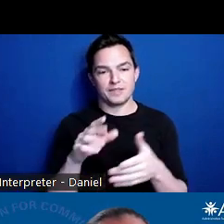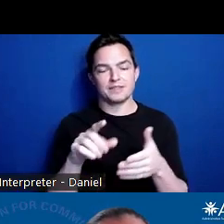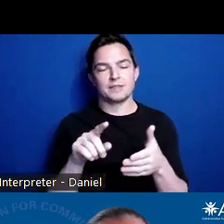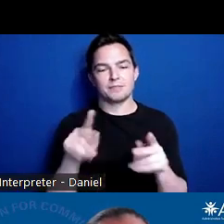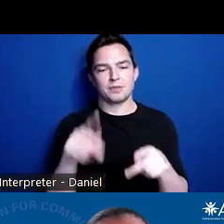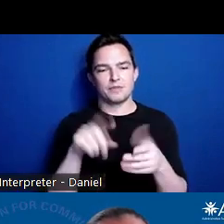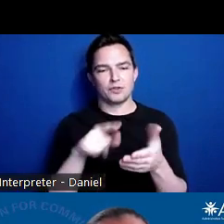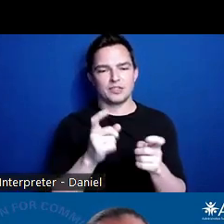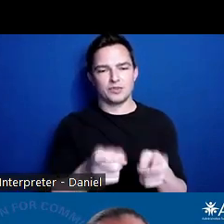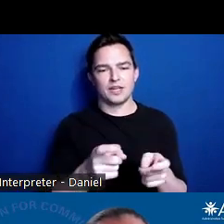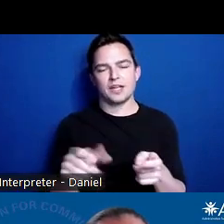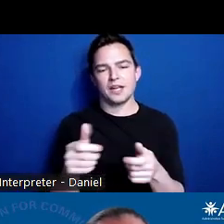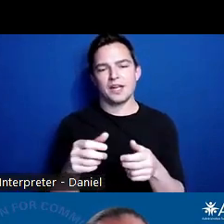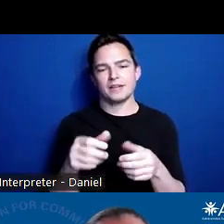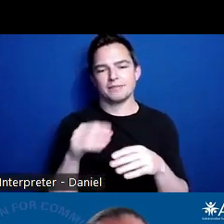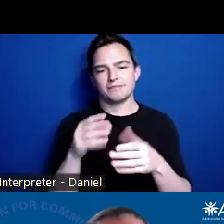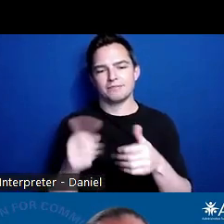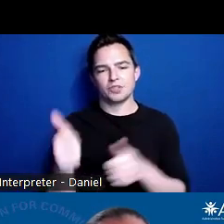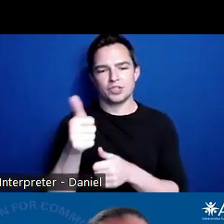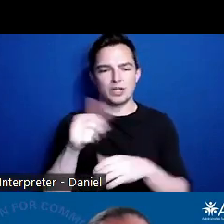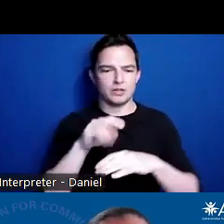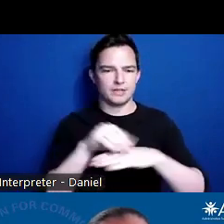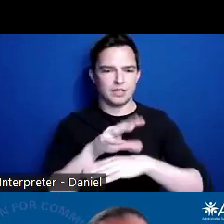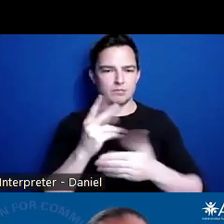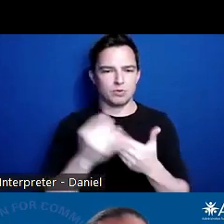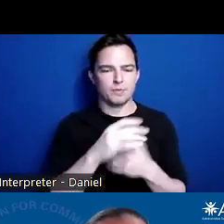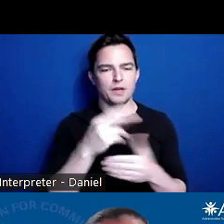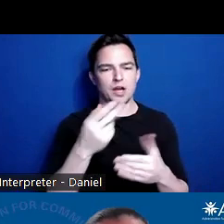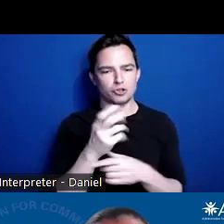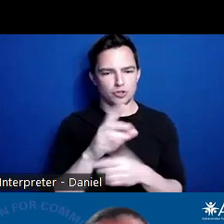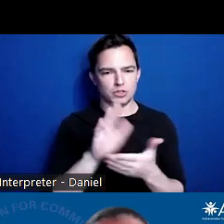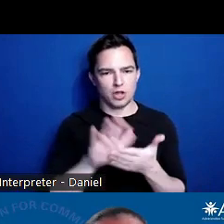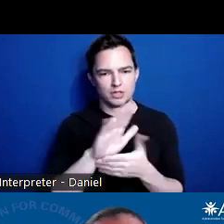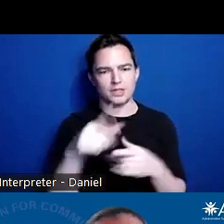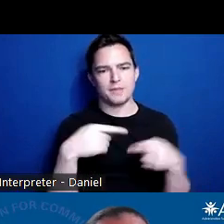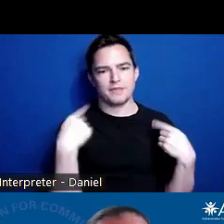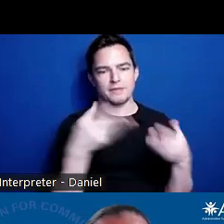professor in counseling programs at Hunter College and has been there for the last 18 years. She has